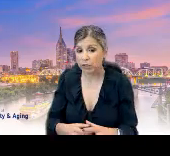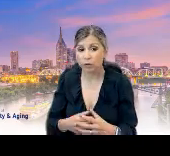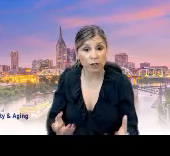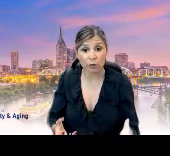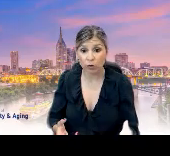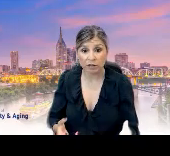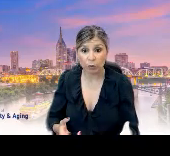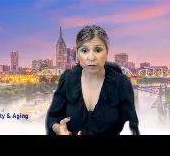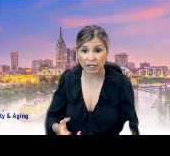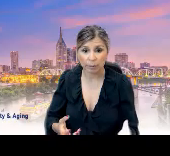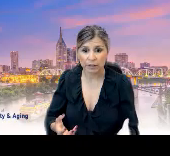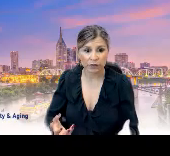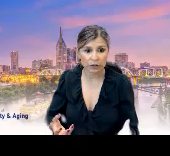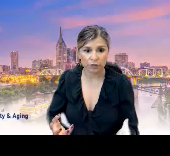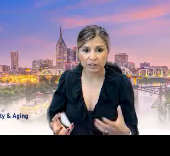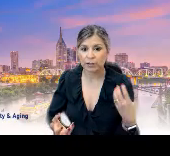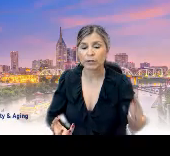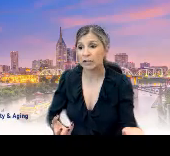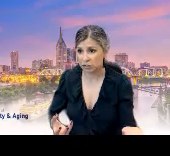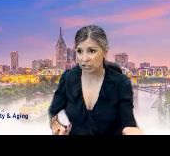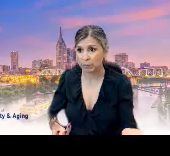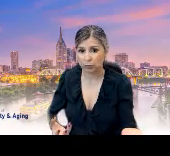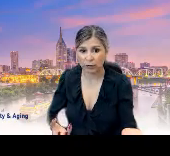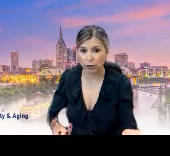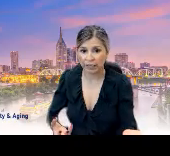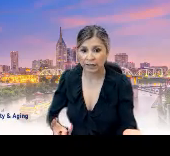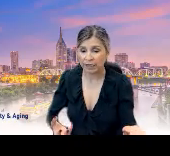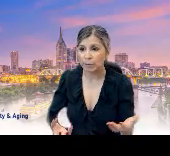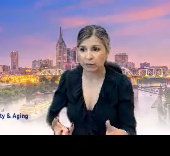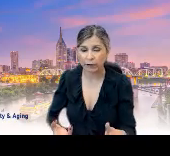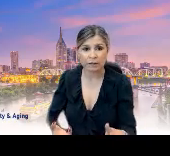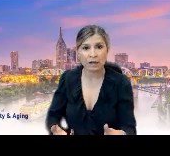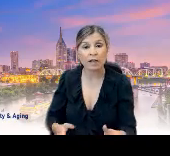We do one-on-one support to help individuals see the relationship between working and benefits.